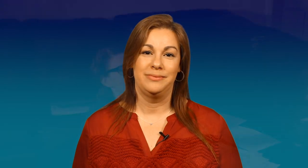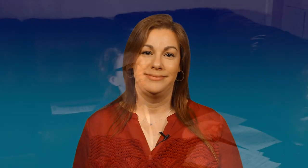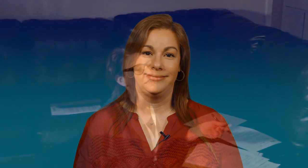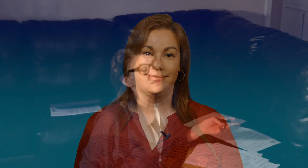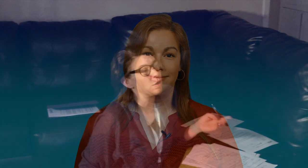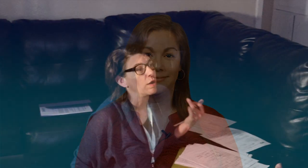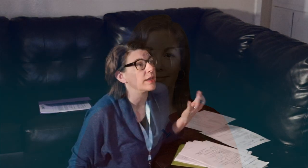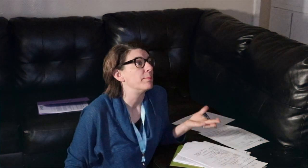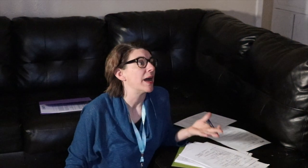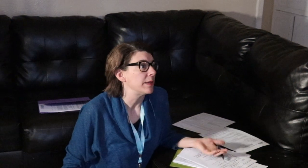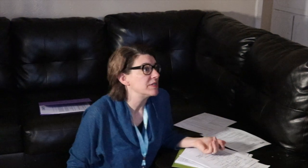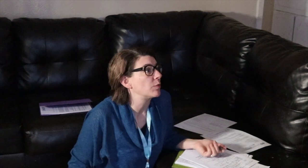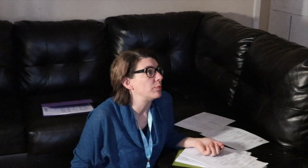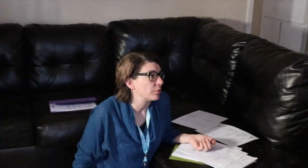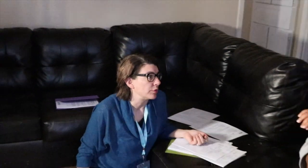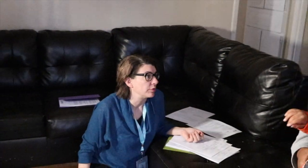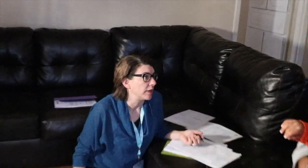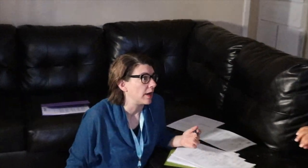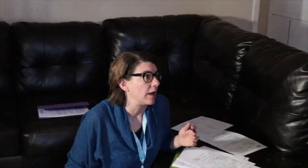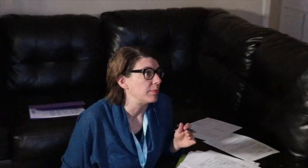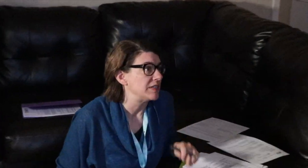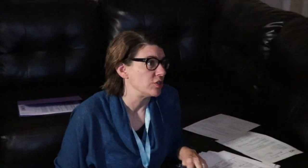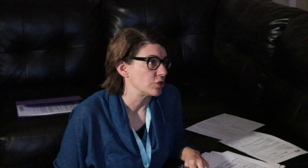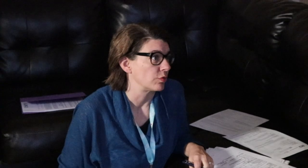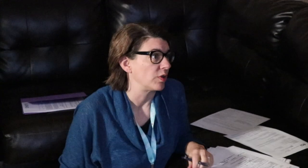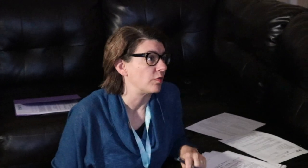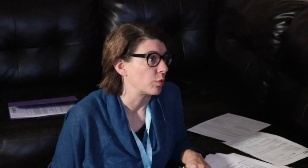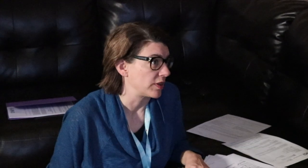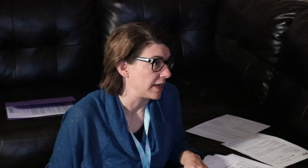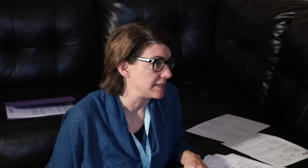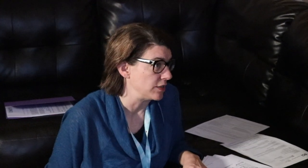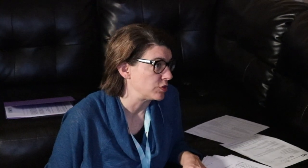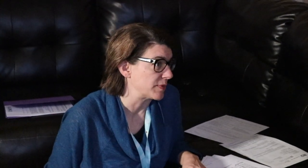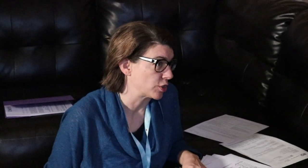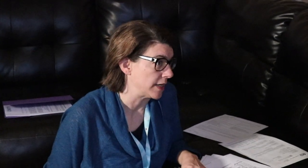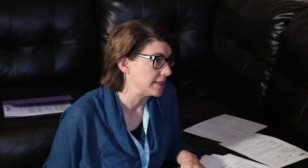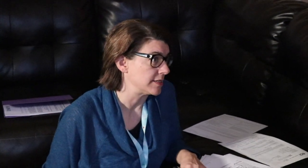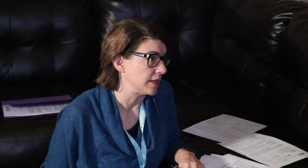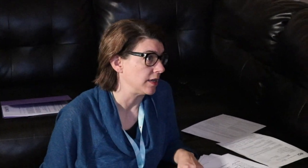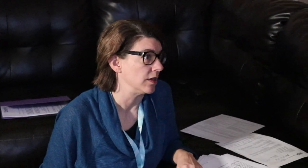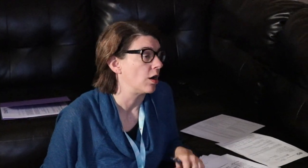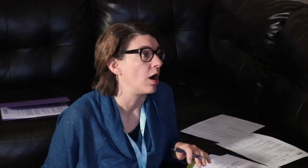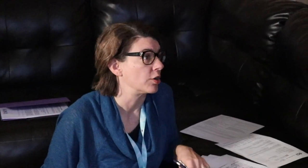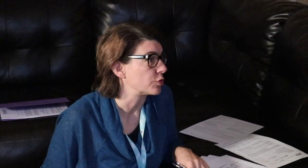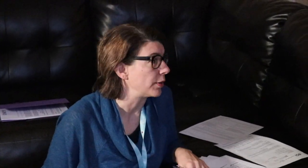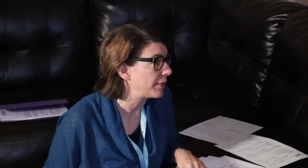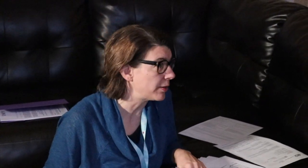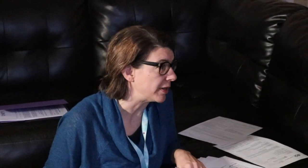So, my name is Gwenn Burud and I am a teacher with Fort Worth ISD who specializes in auditory impairment.